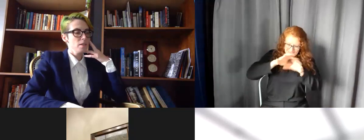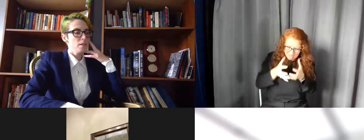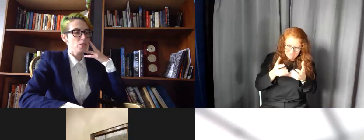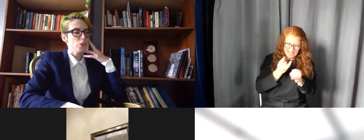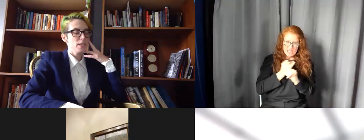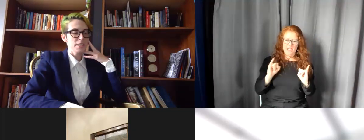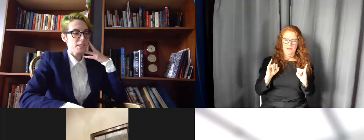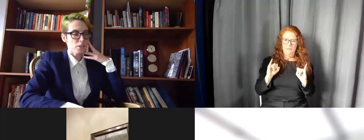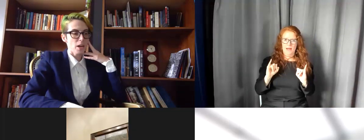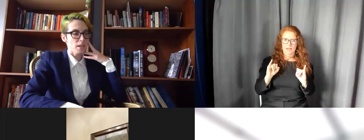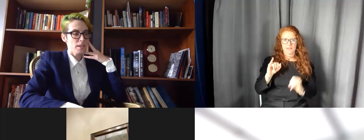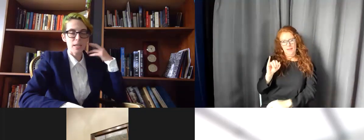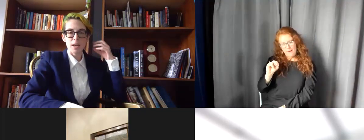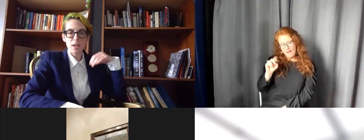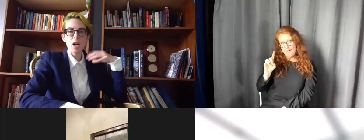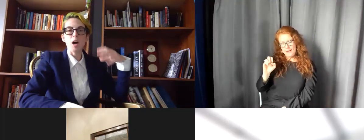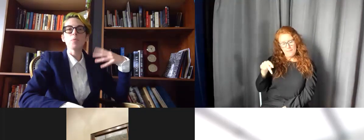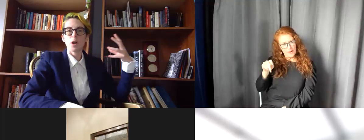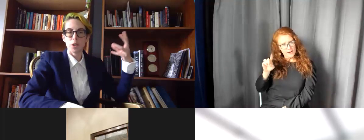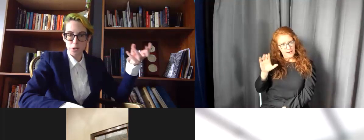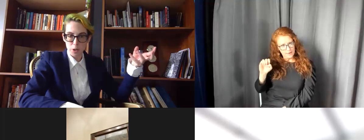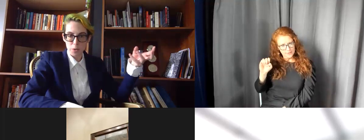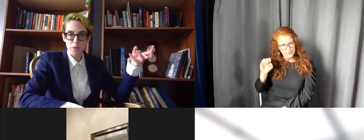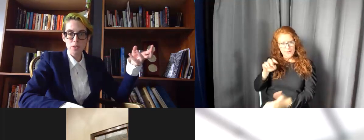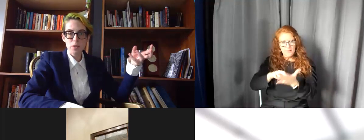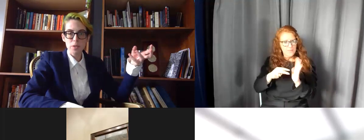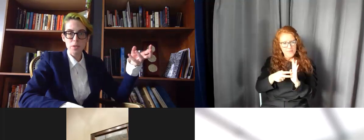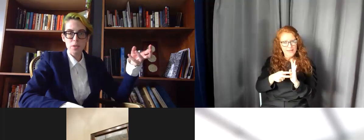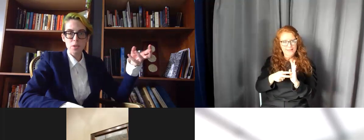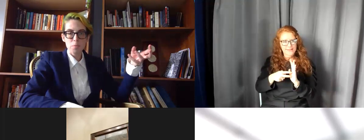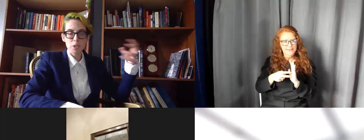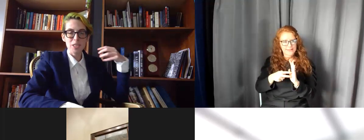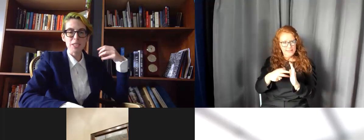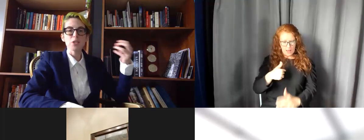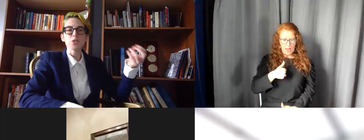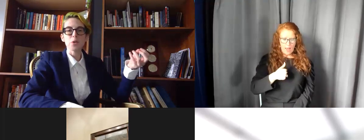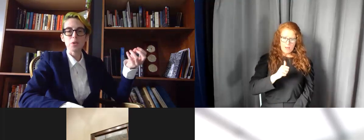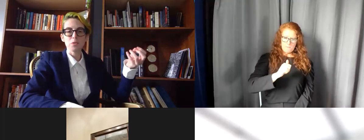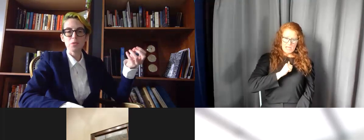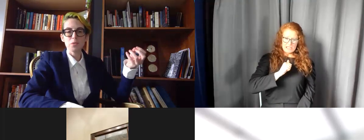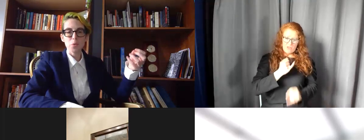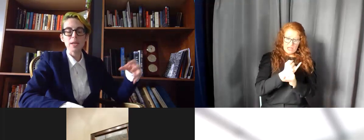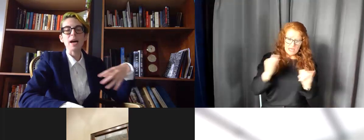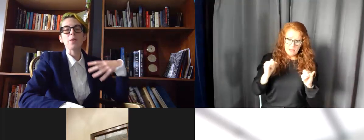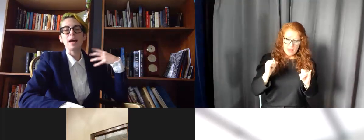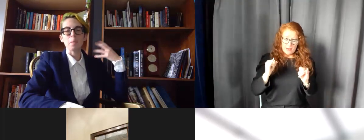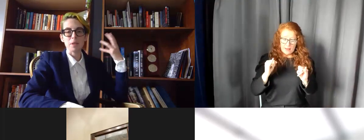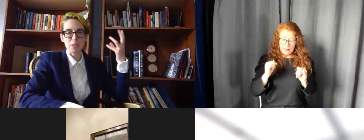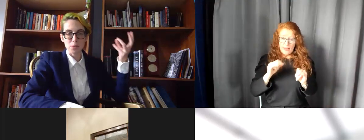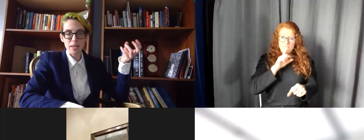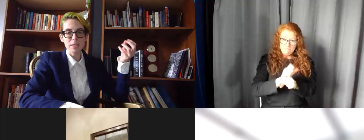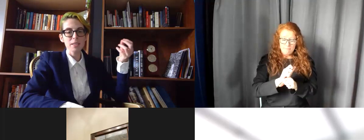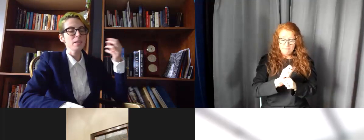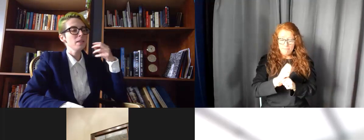Farrah Garland: you know she is still not getting up on her own. but she's in control of when and how it happens right?